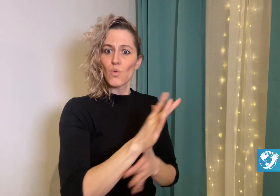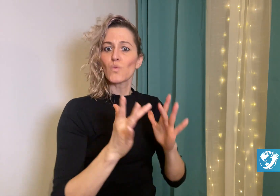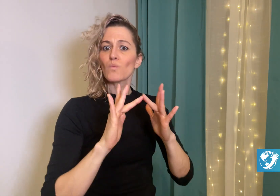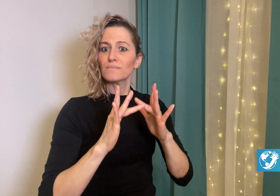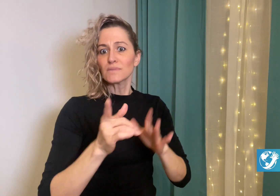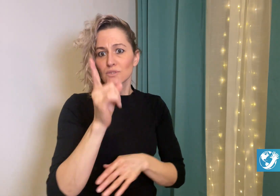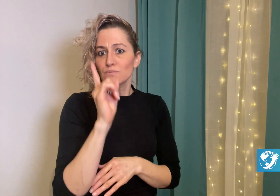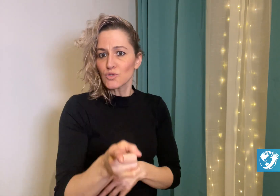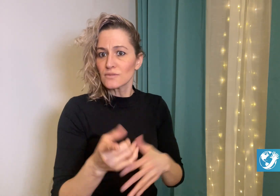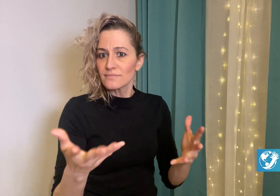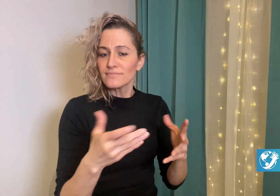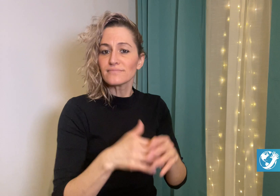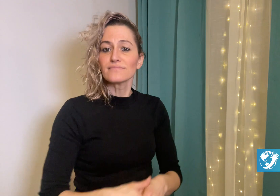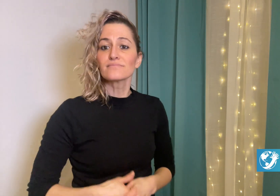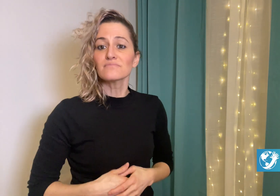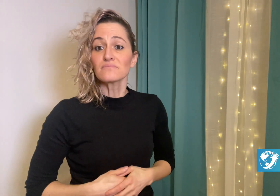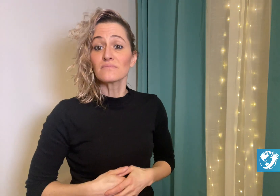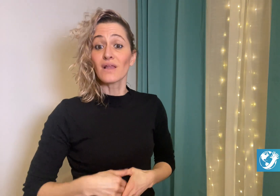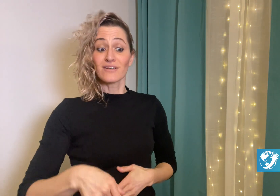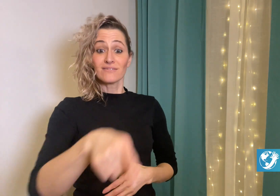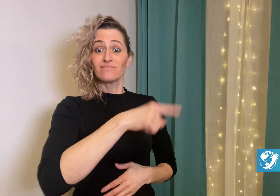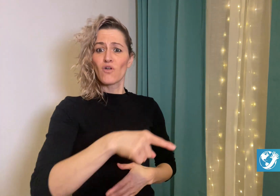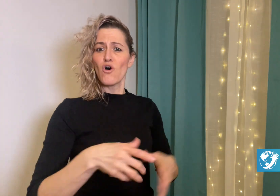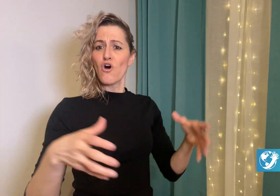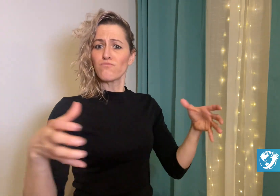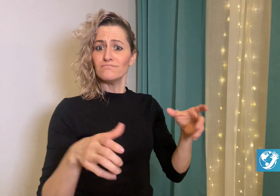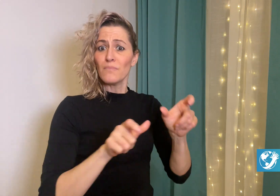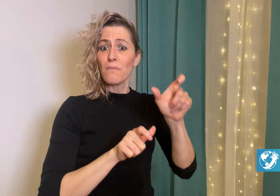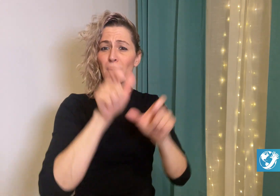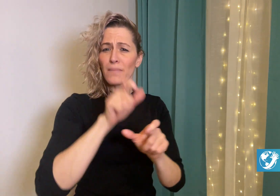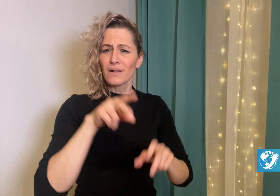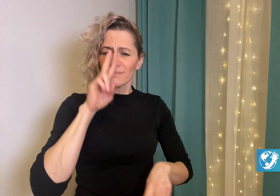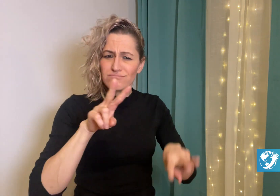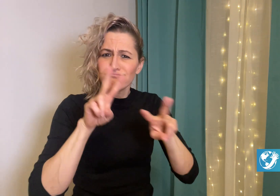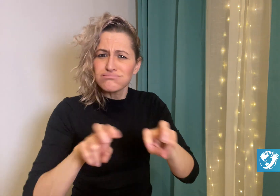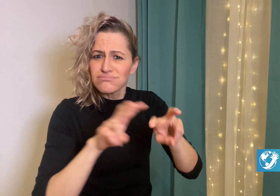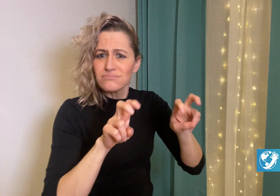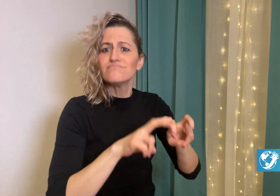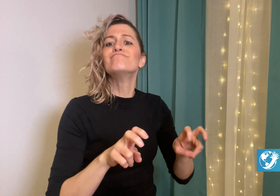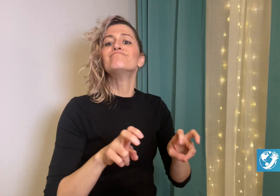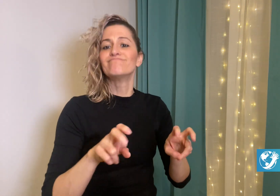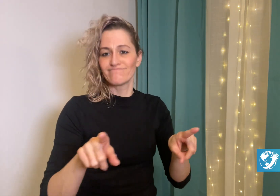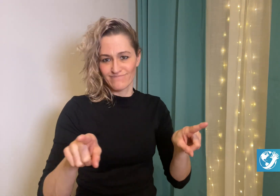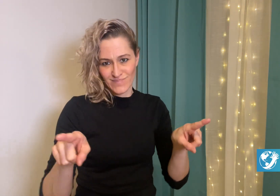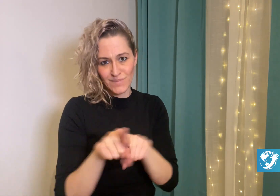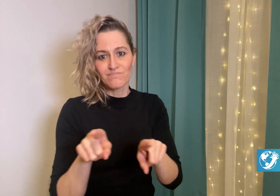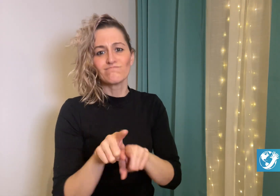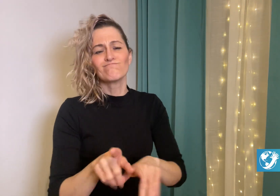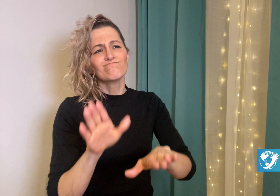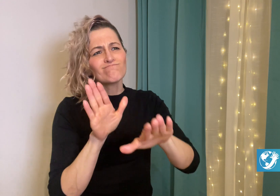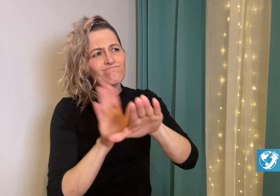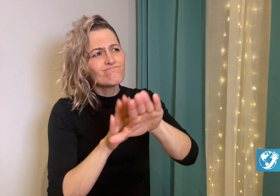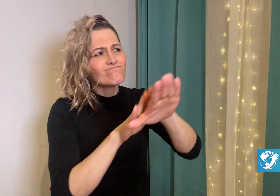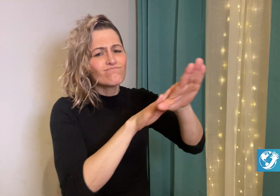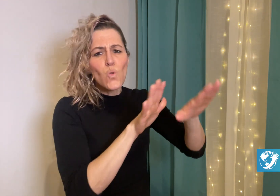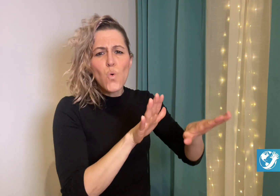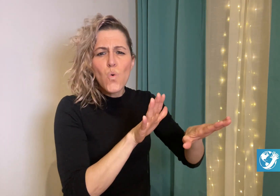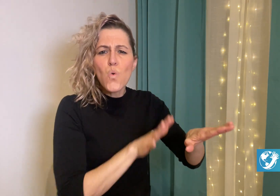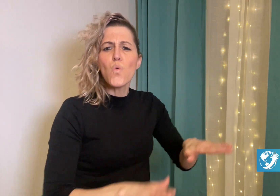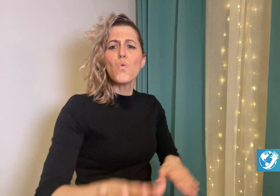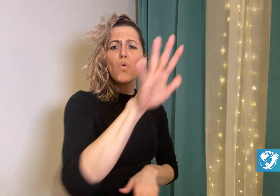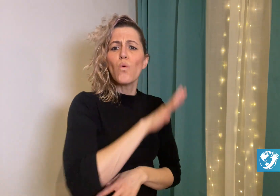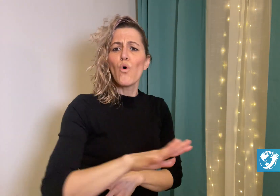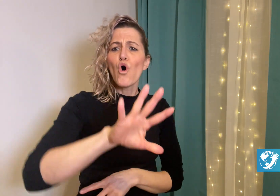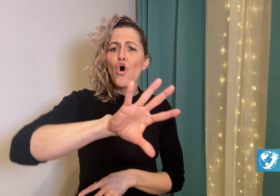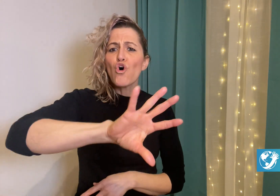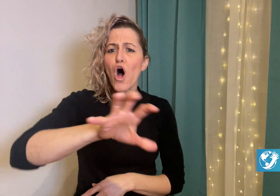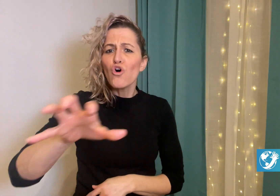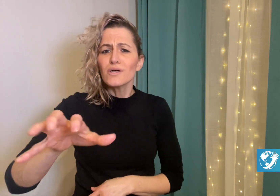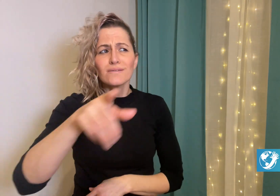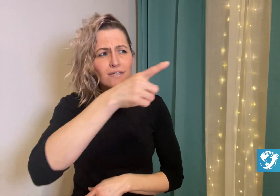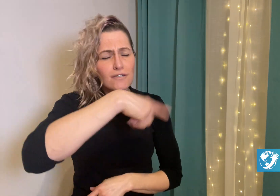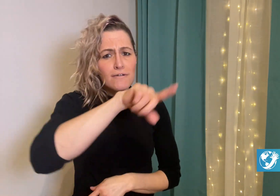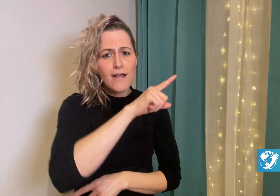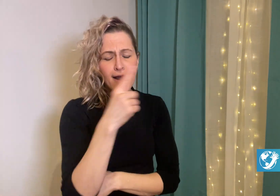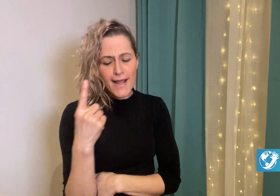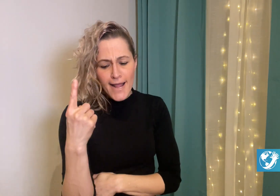on their website. The researchers also urge all countries